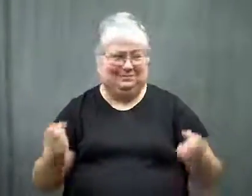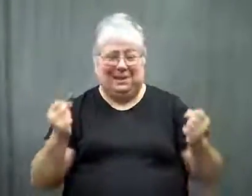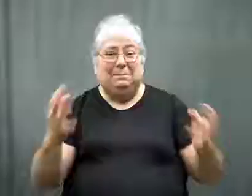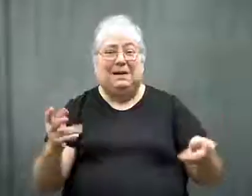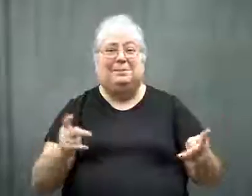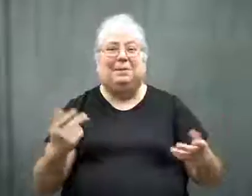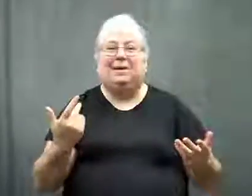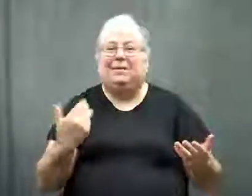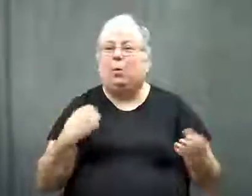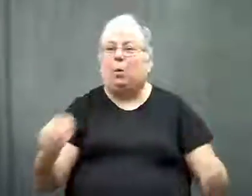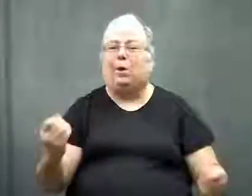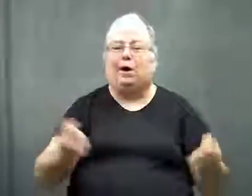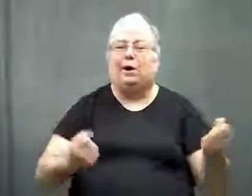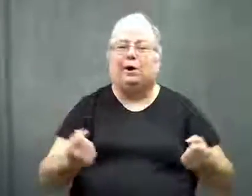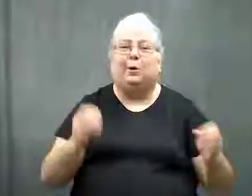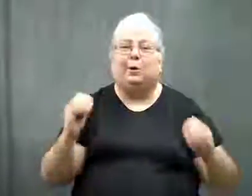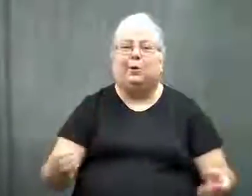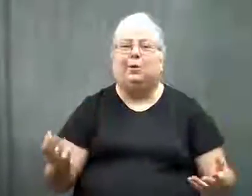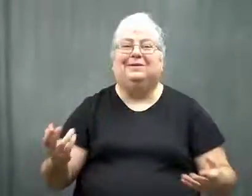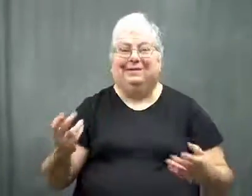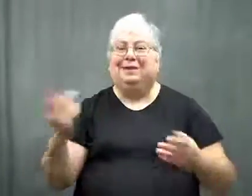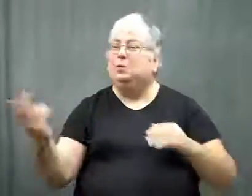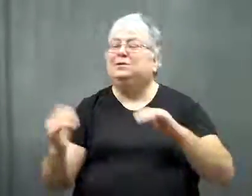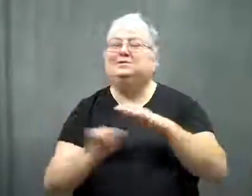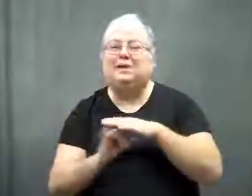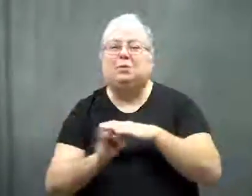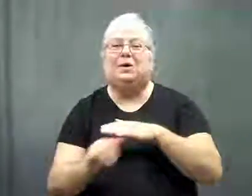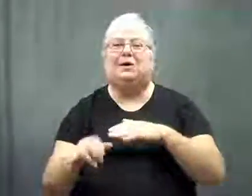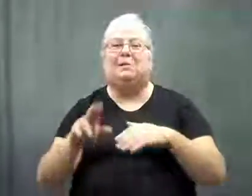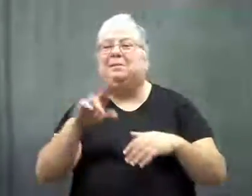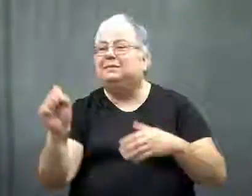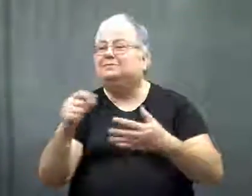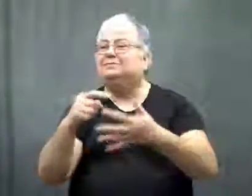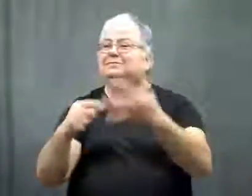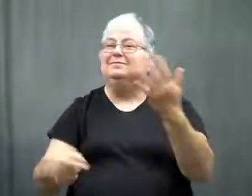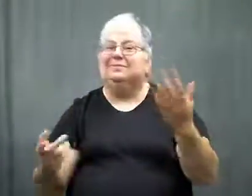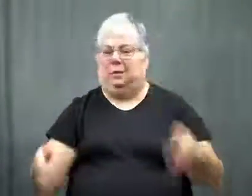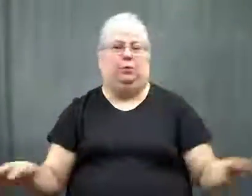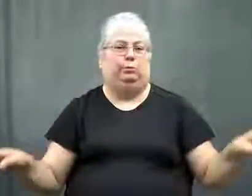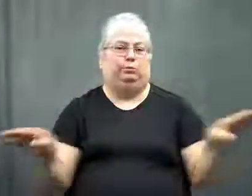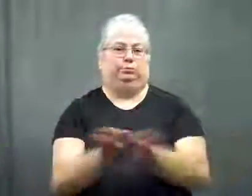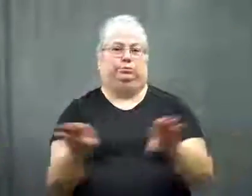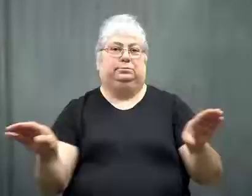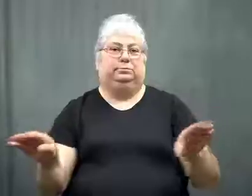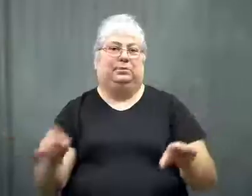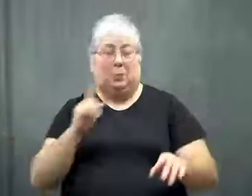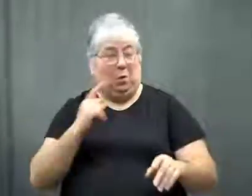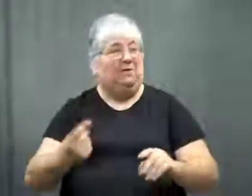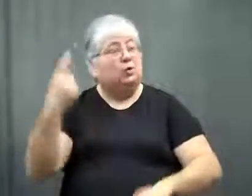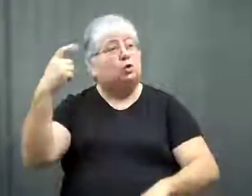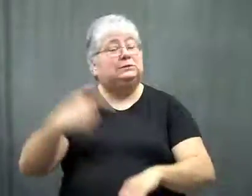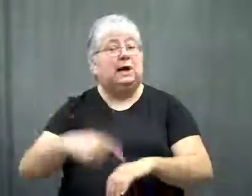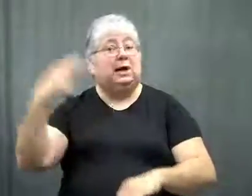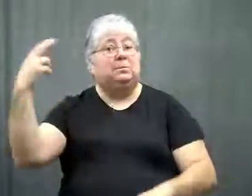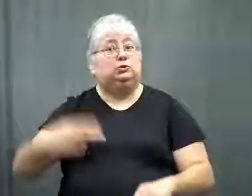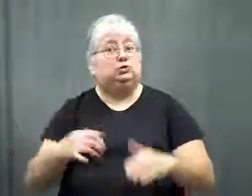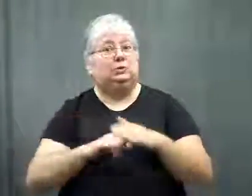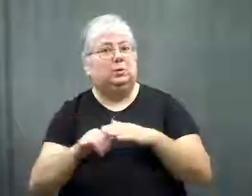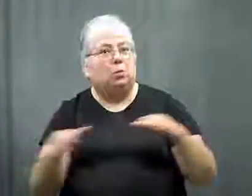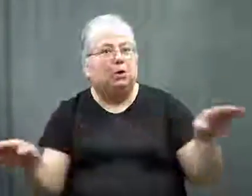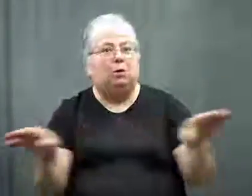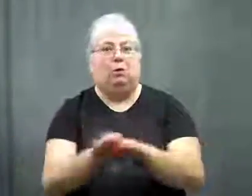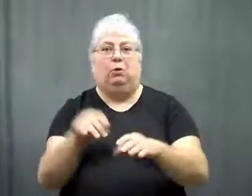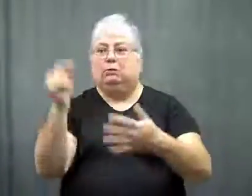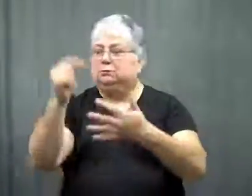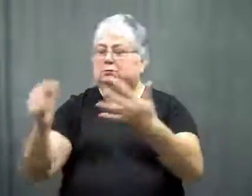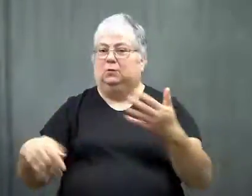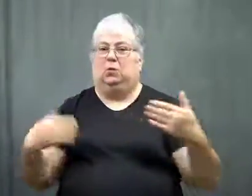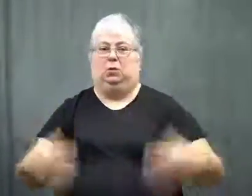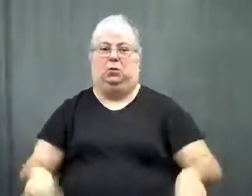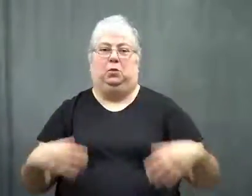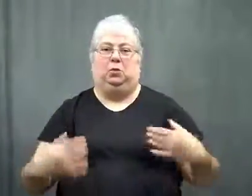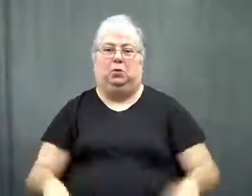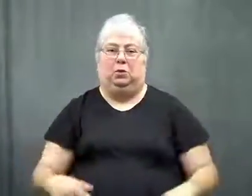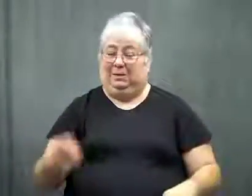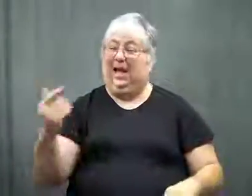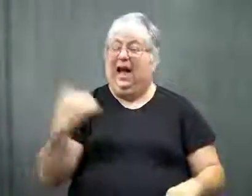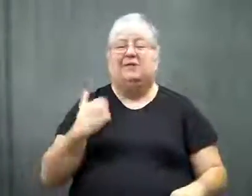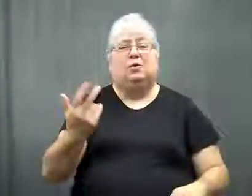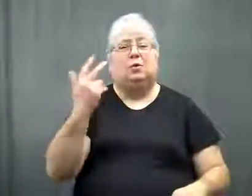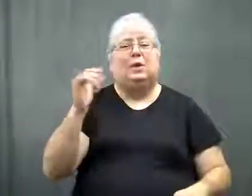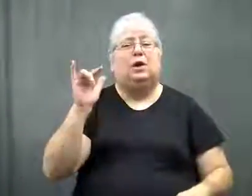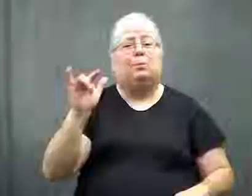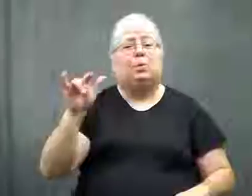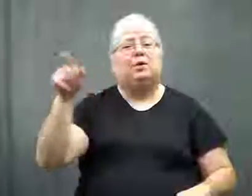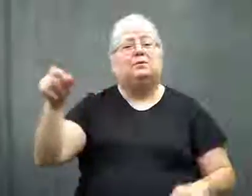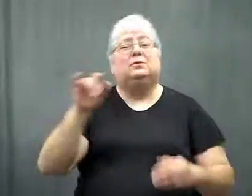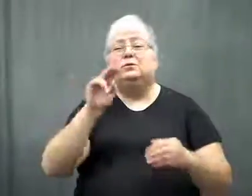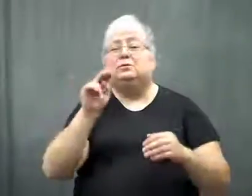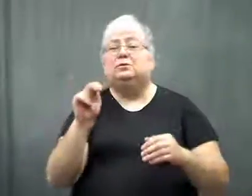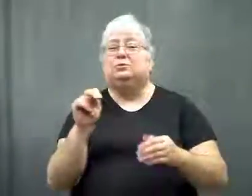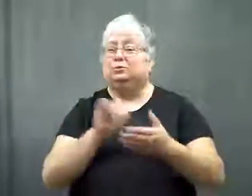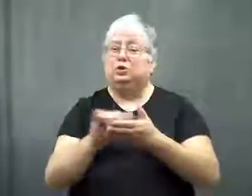Many do not own cars, and rely on the subway and buses which were all shut down.